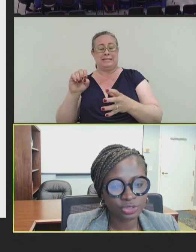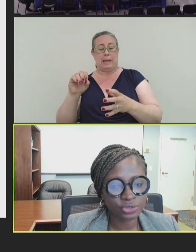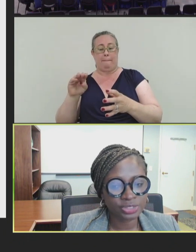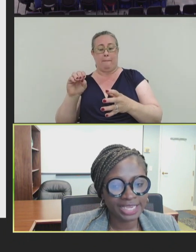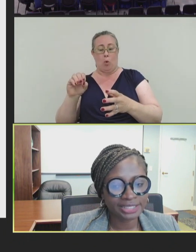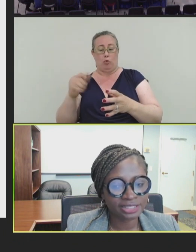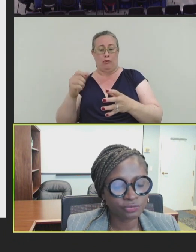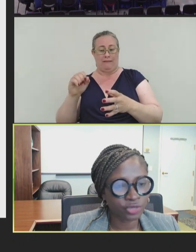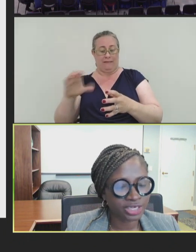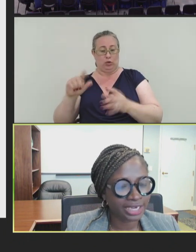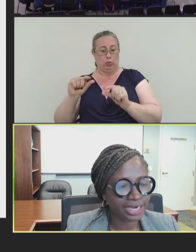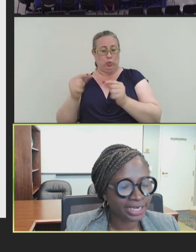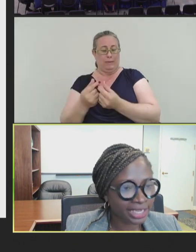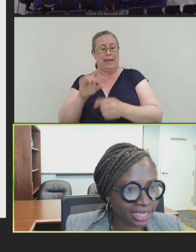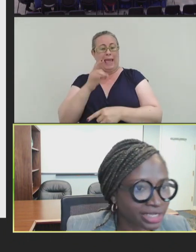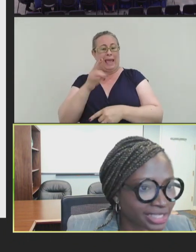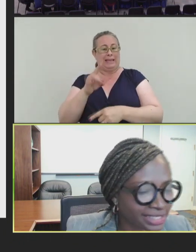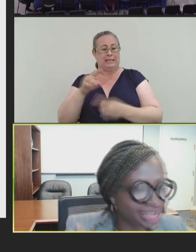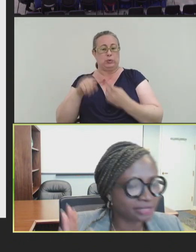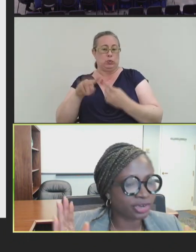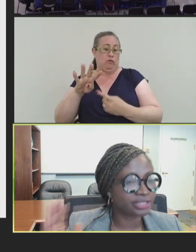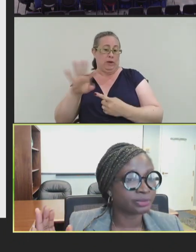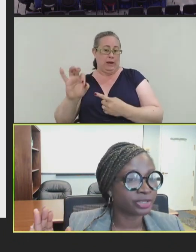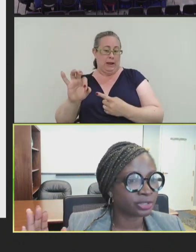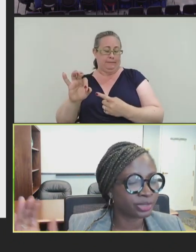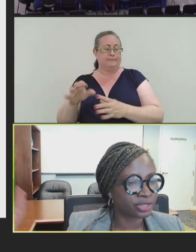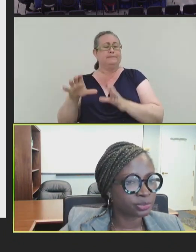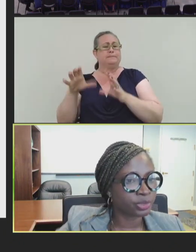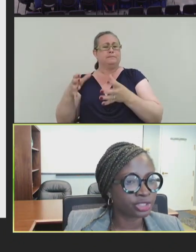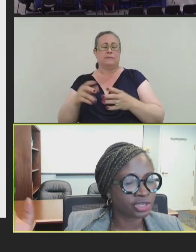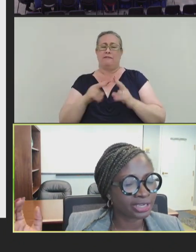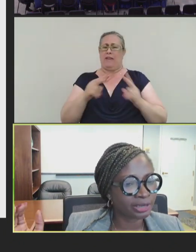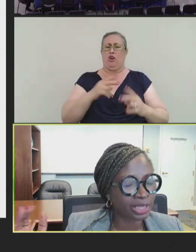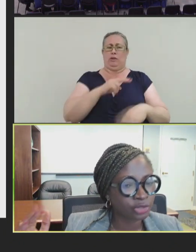was those 18 to 49. And again, this is very typical because we were talking about